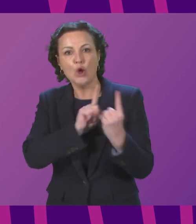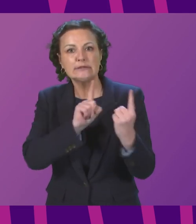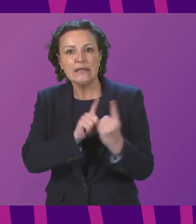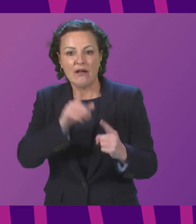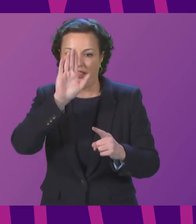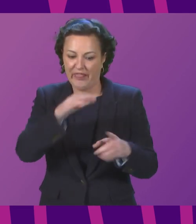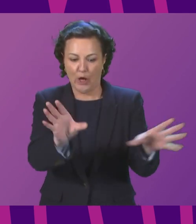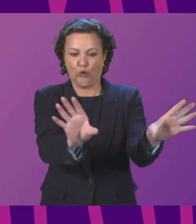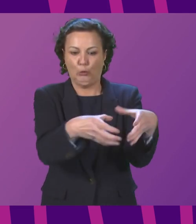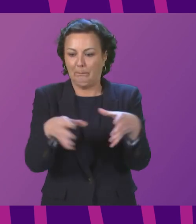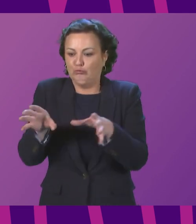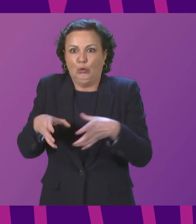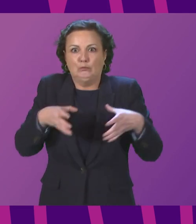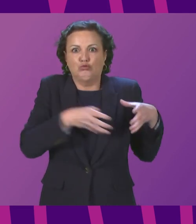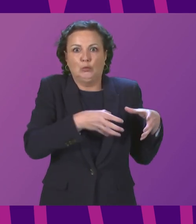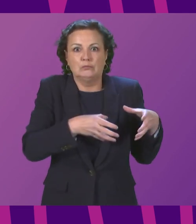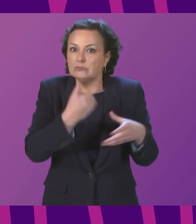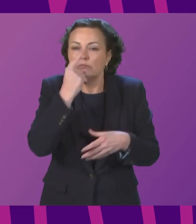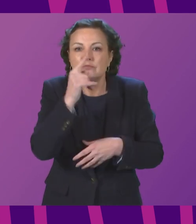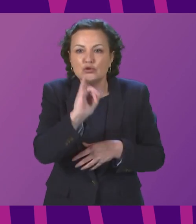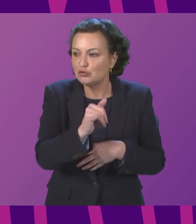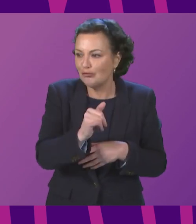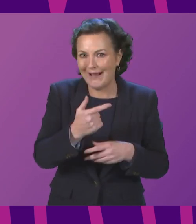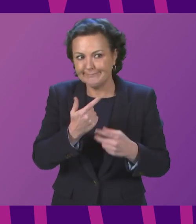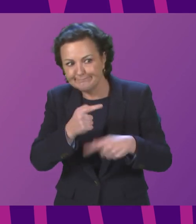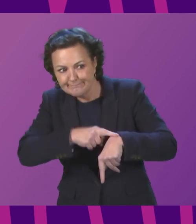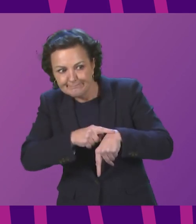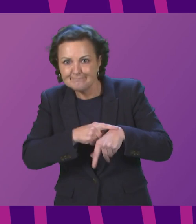where practicable, contact through groupings indoors and tightening restrictions on school